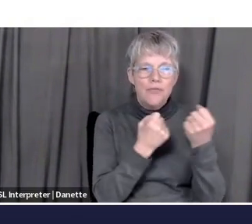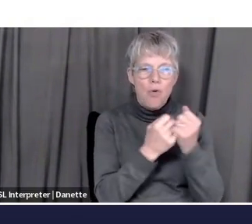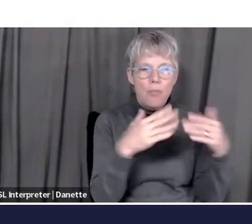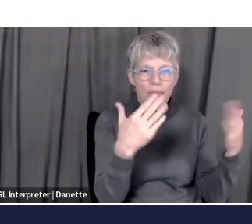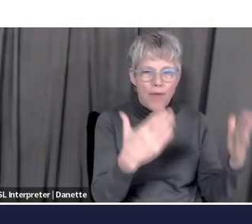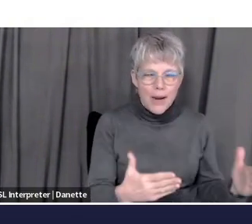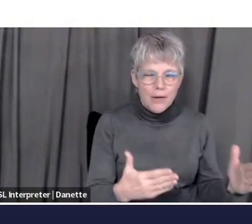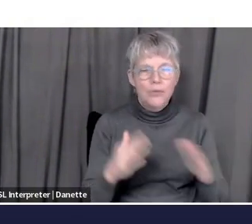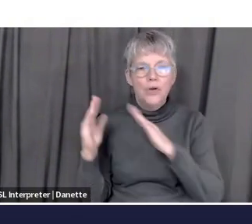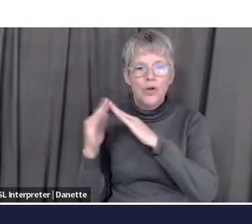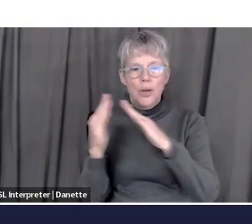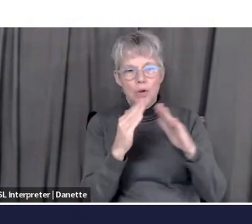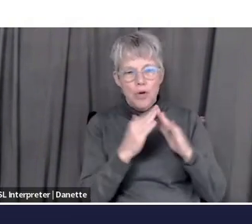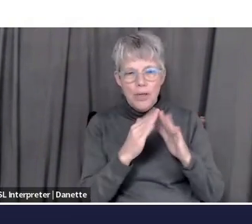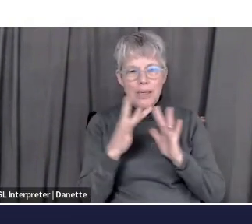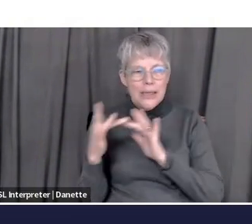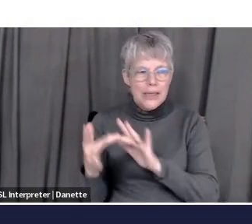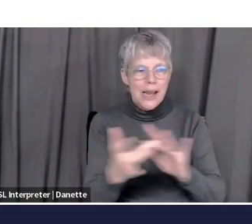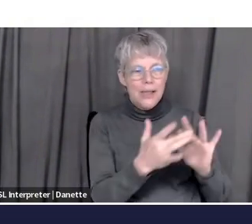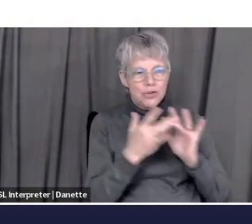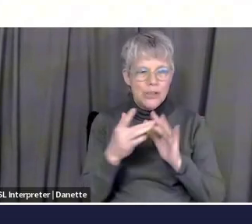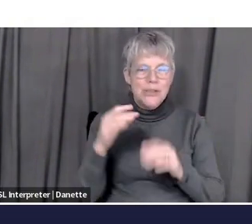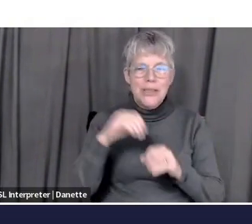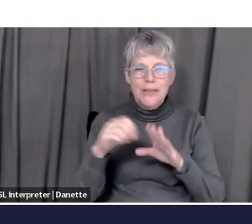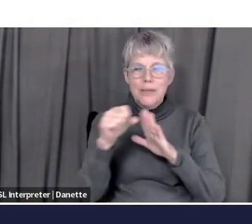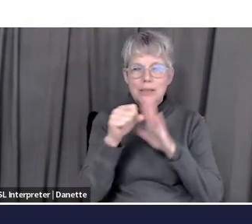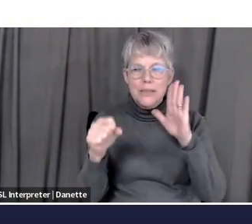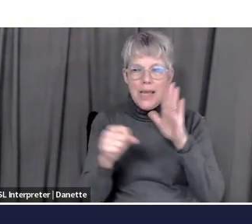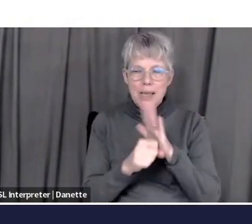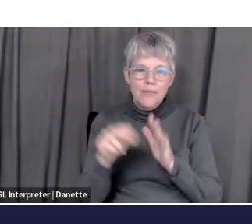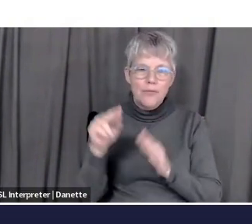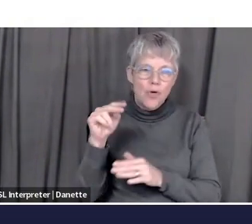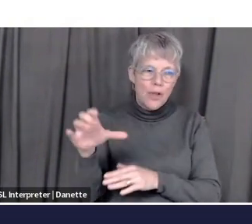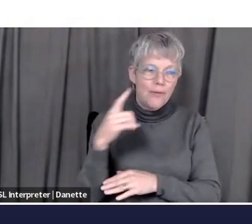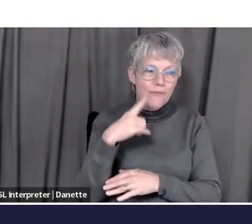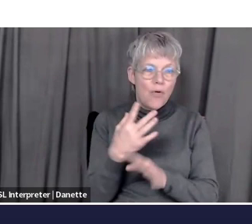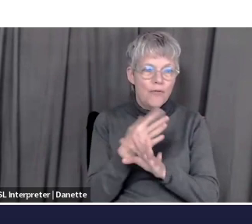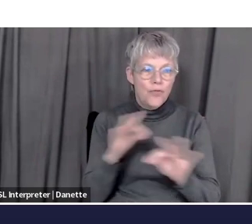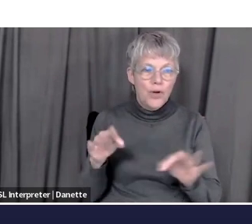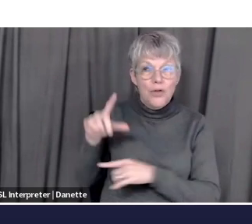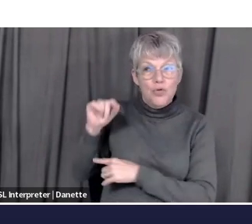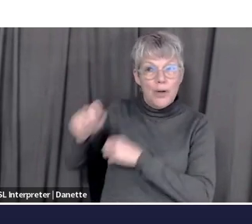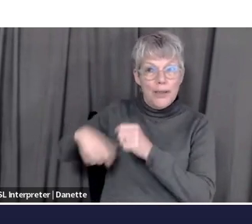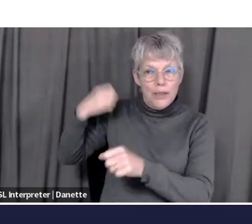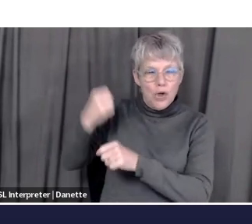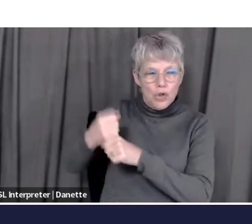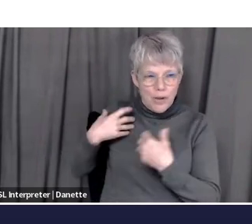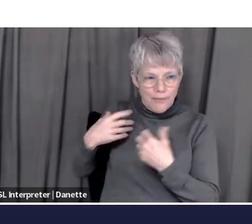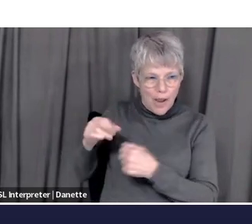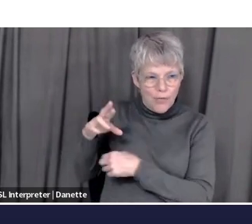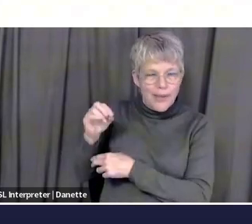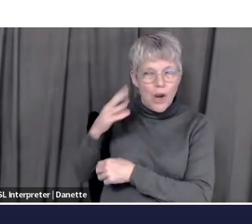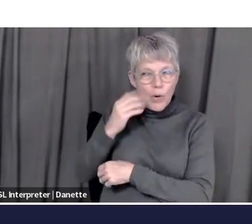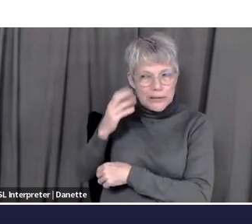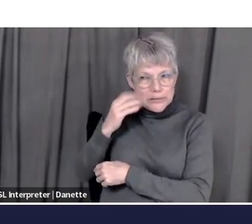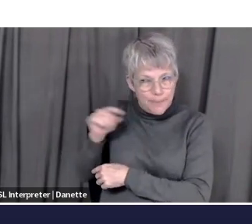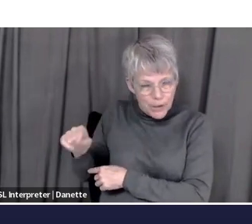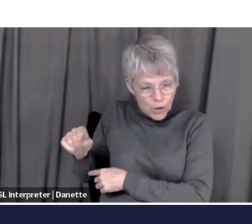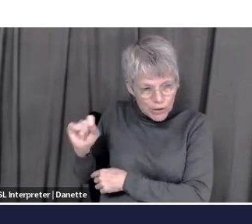connections that we have available in the state of North Carolina for free. Shannon has 20 years of healthcare experience.